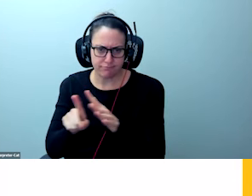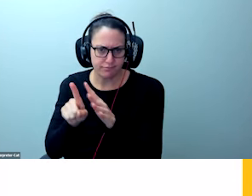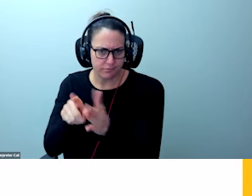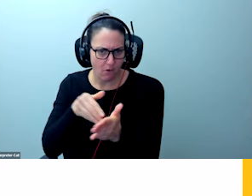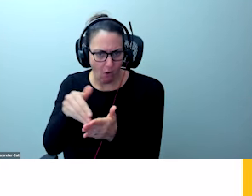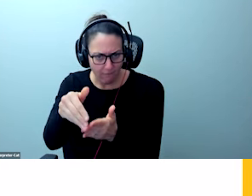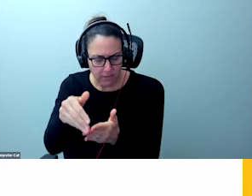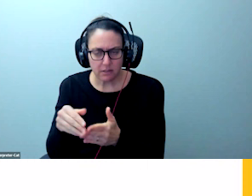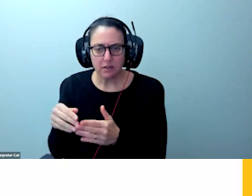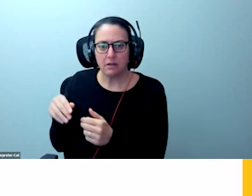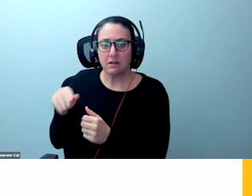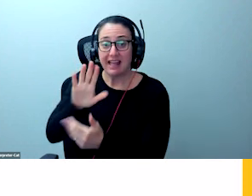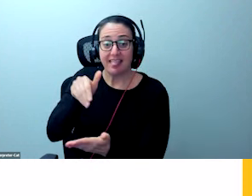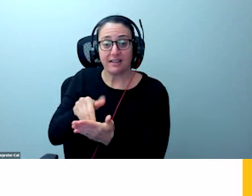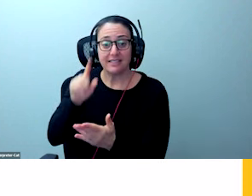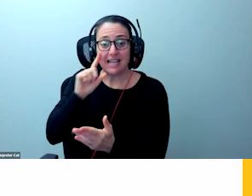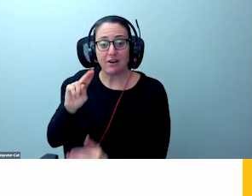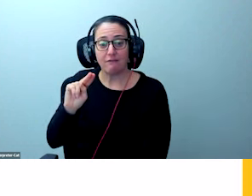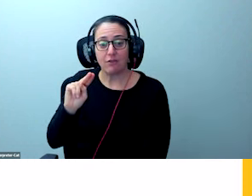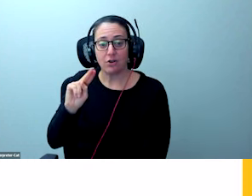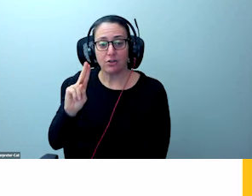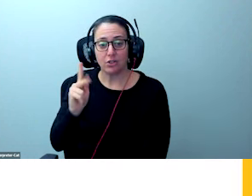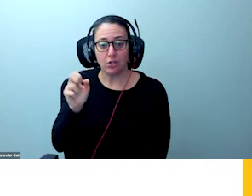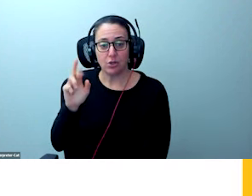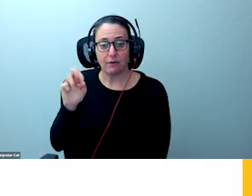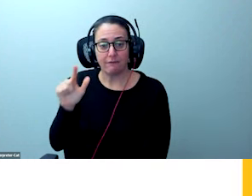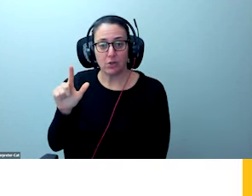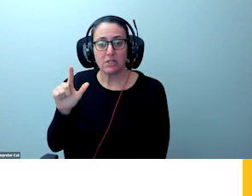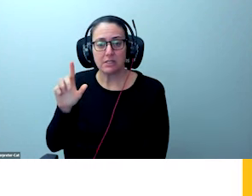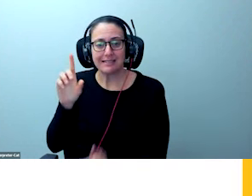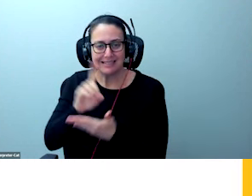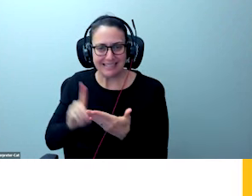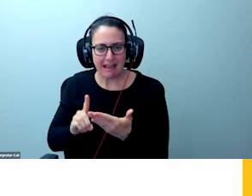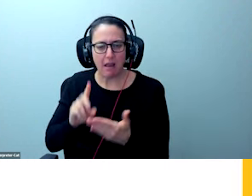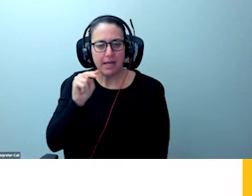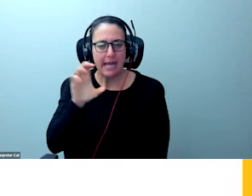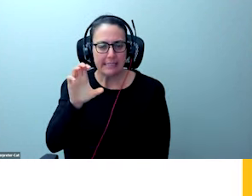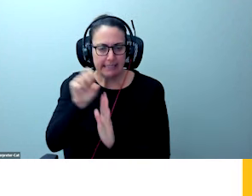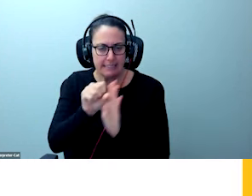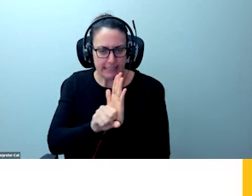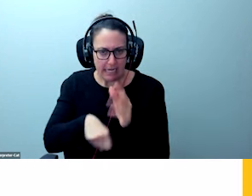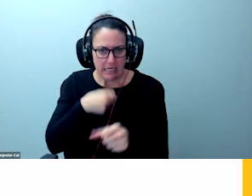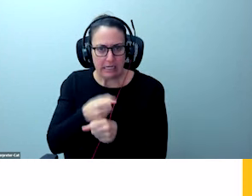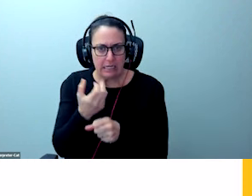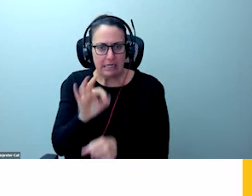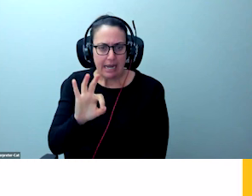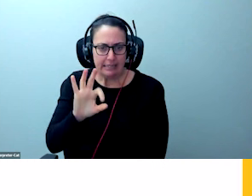It was coined by the Center for Universal Design with North Carolina State University in 1997. And it really is meant